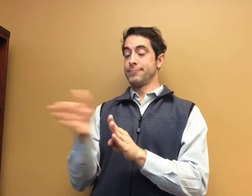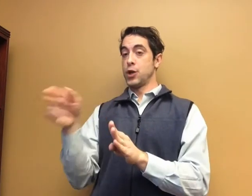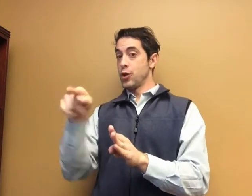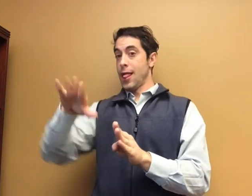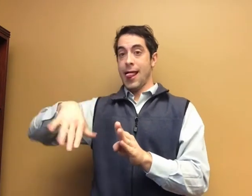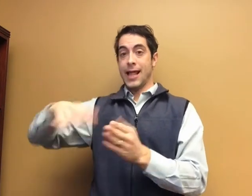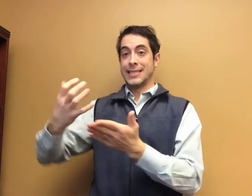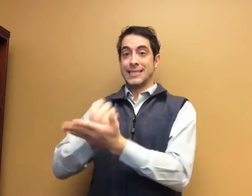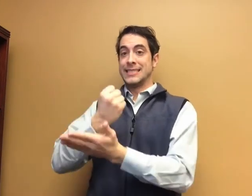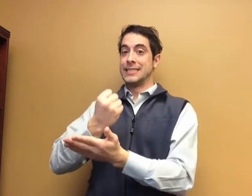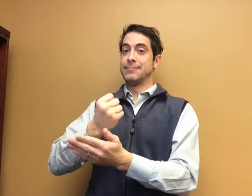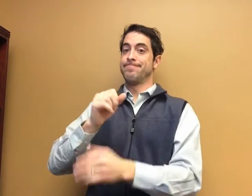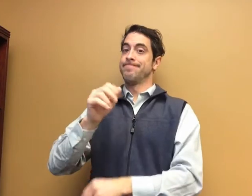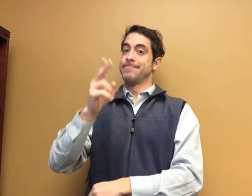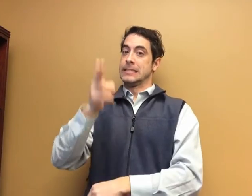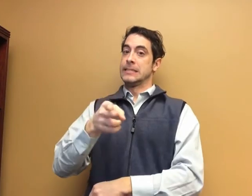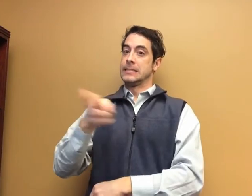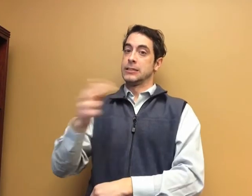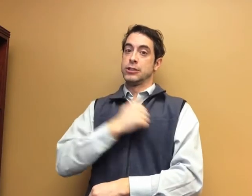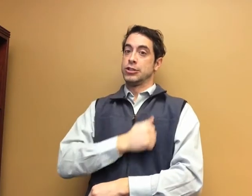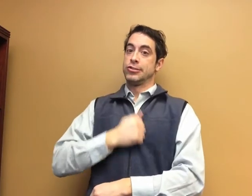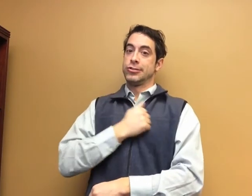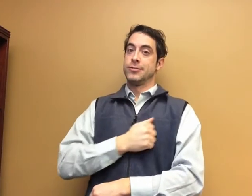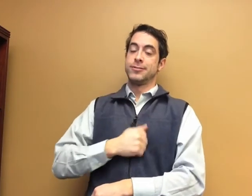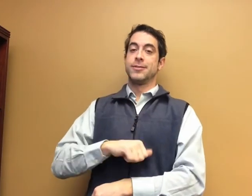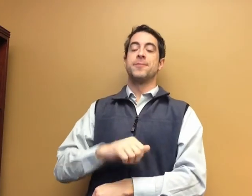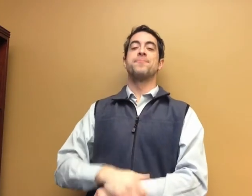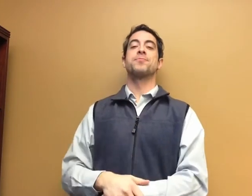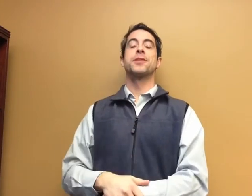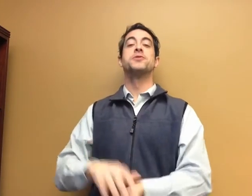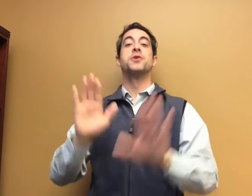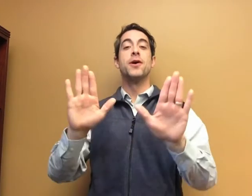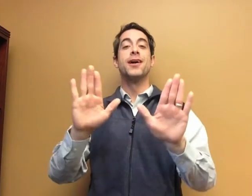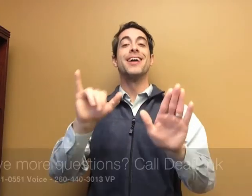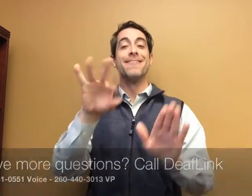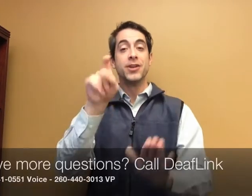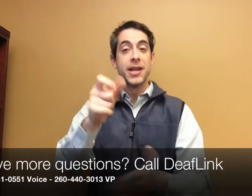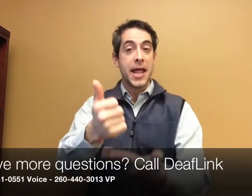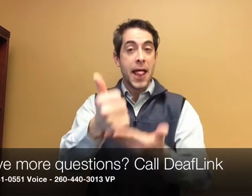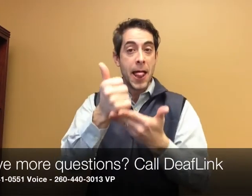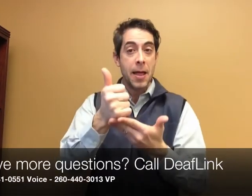after the 13th, you're on your own. So please take advantage of this.